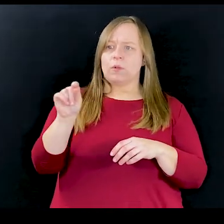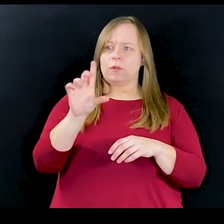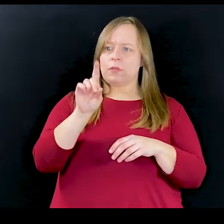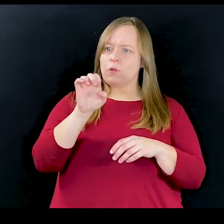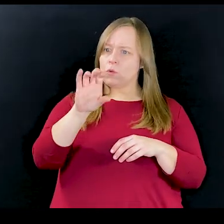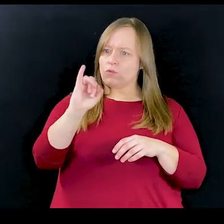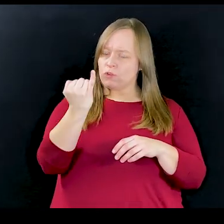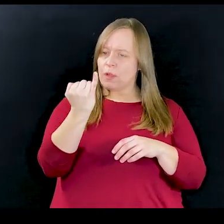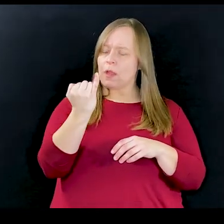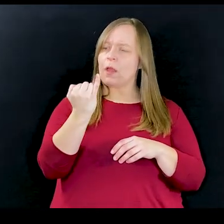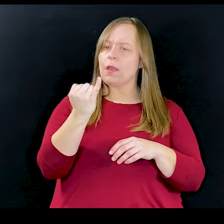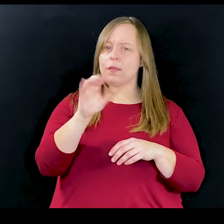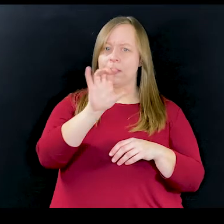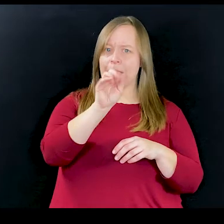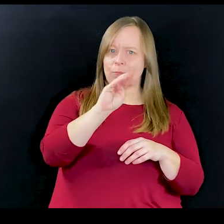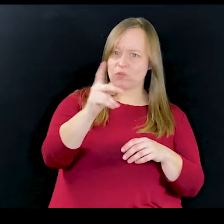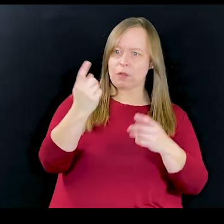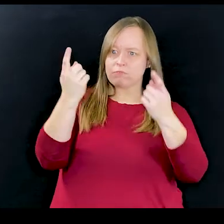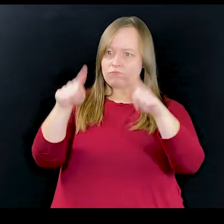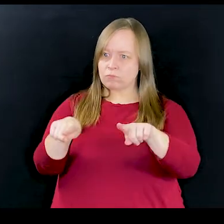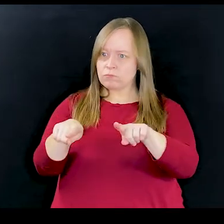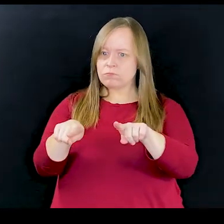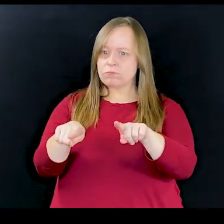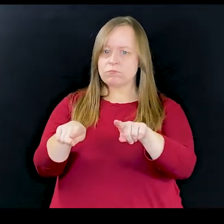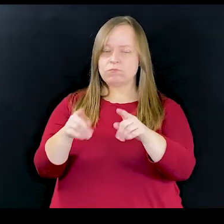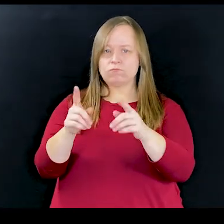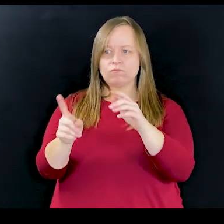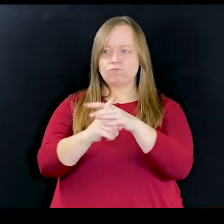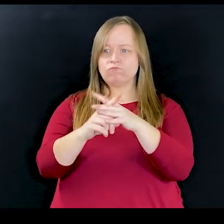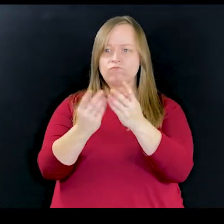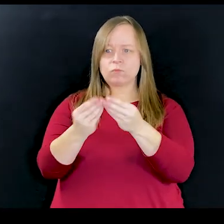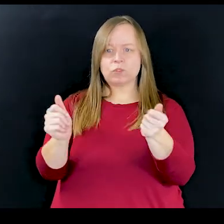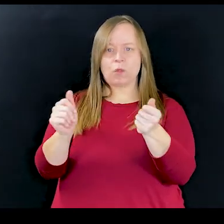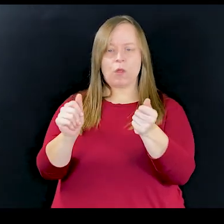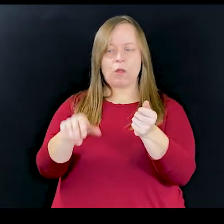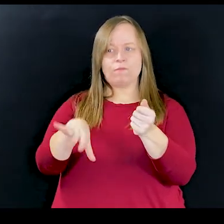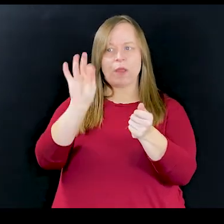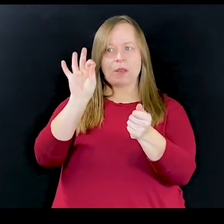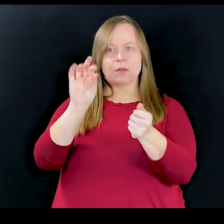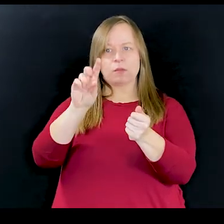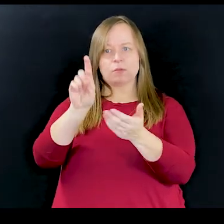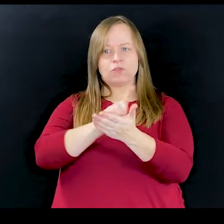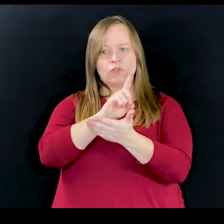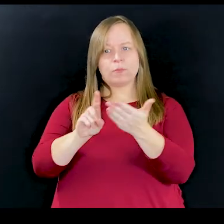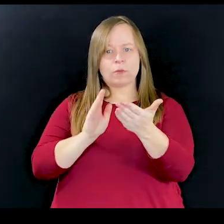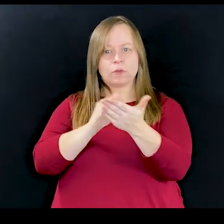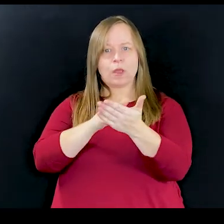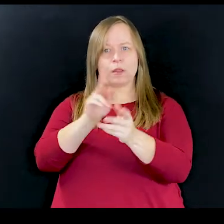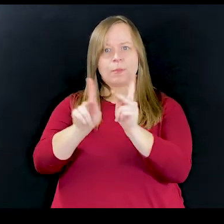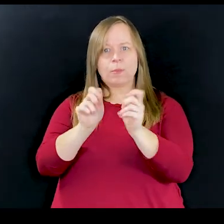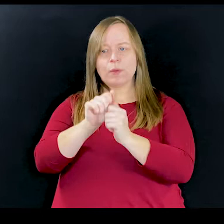the Department of Justice and Amtrak entered into an agreement to resolve the department's findings of discrimination towards people